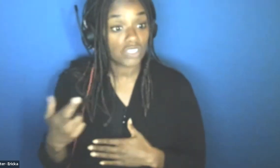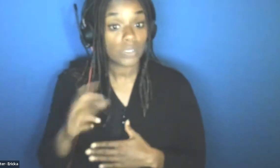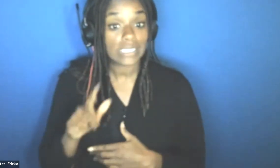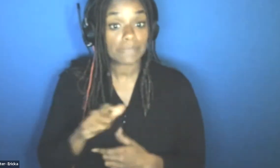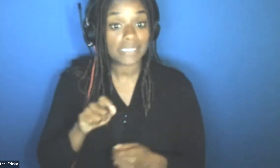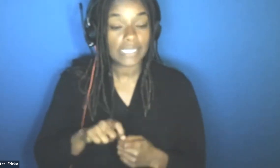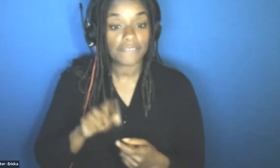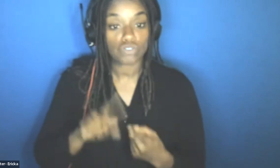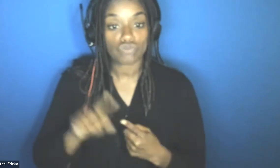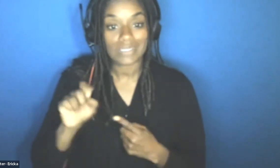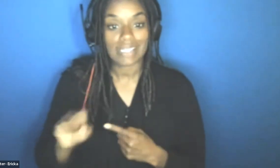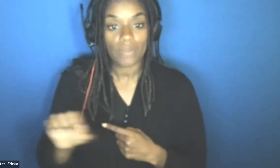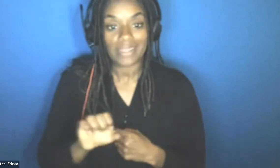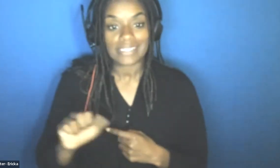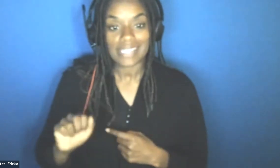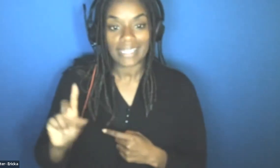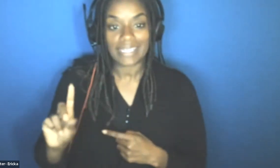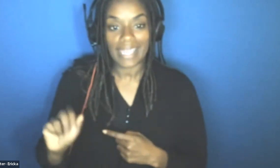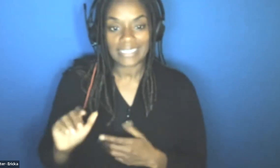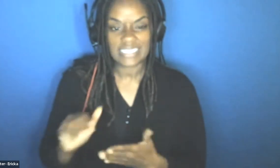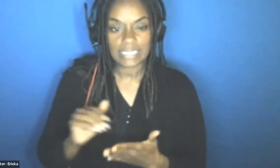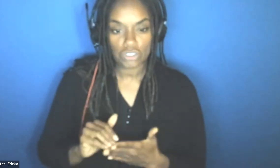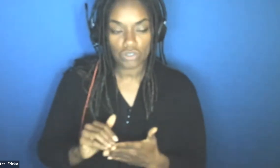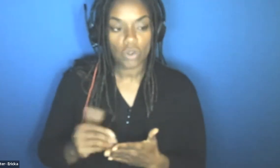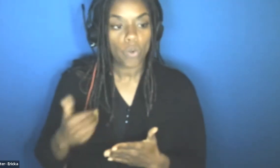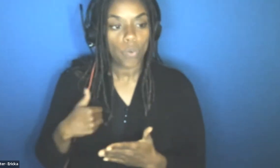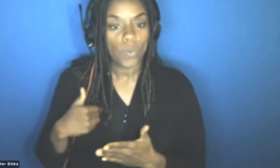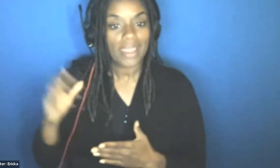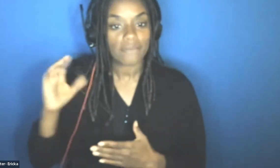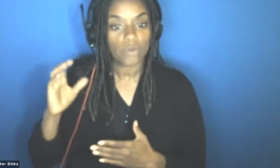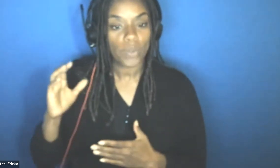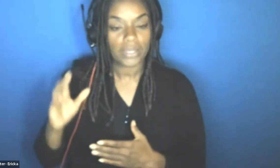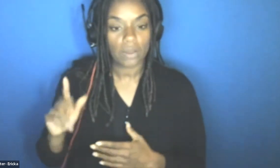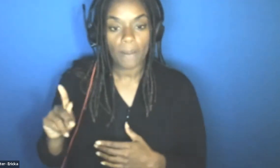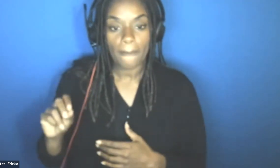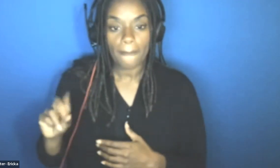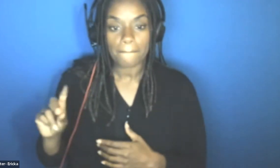The ADA addiction and recovery and employment fact sheet, the reasonable accommodation in the workplace, work-leave, the ADA, and the family medical leave Act is another good resource for you.